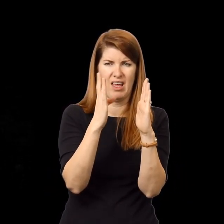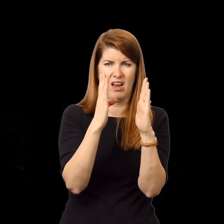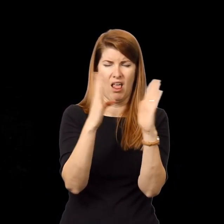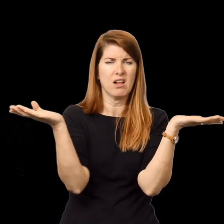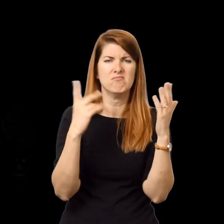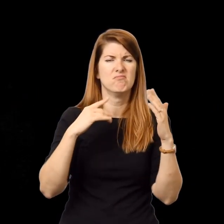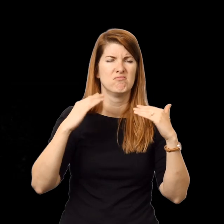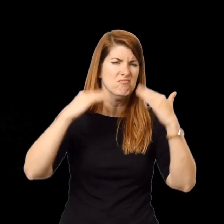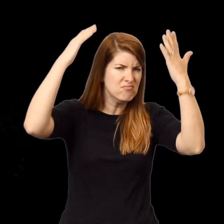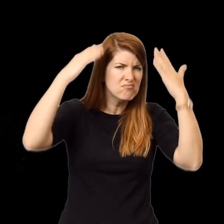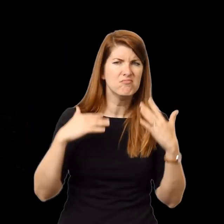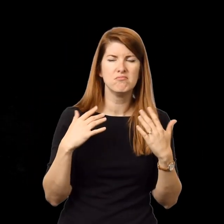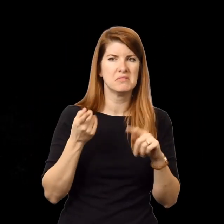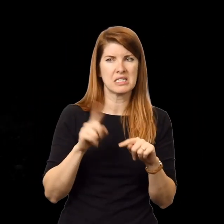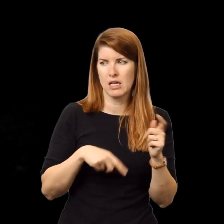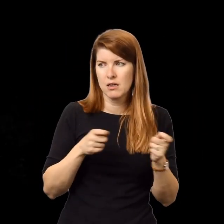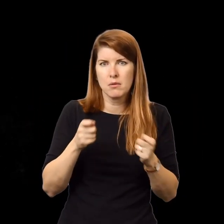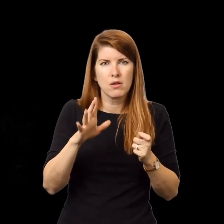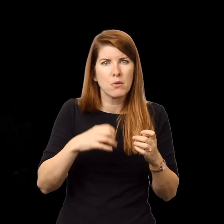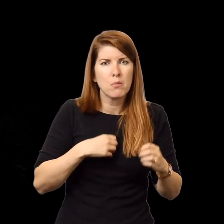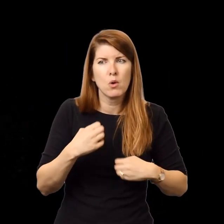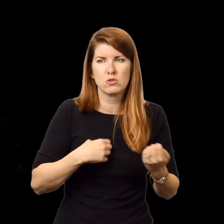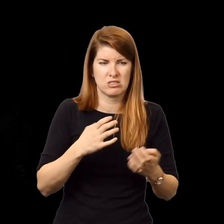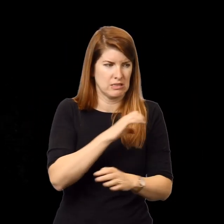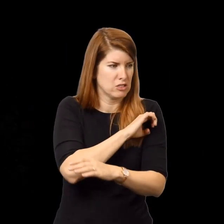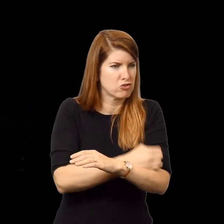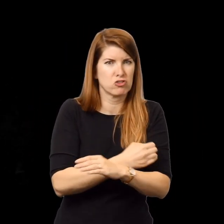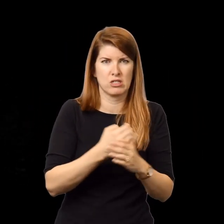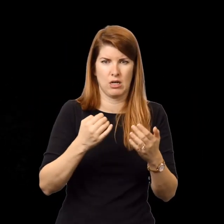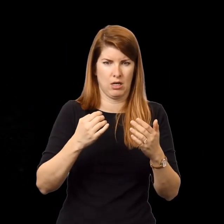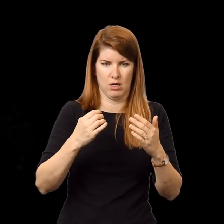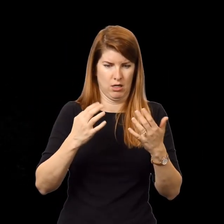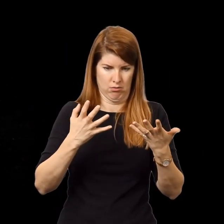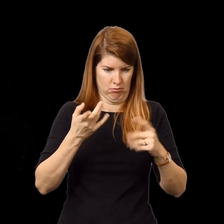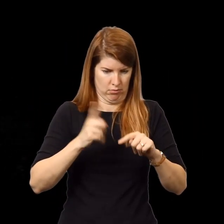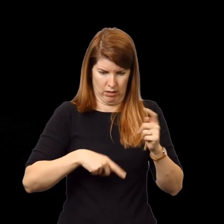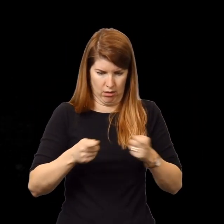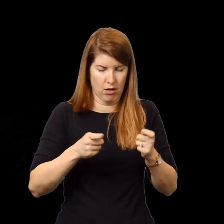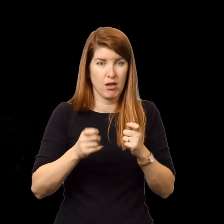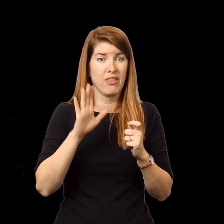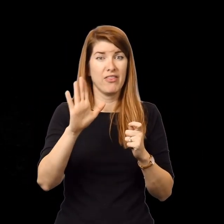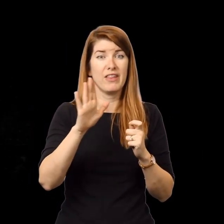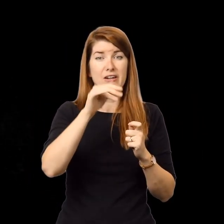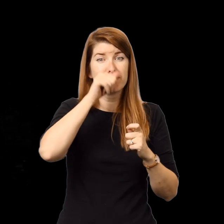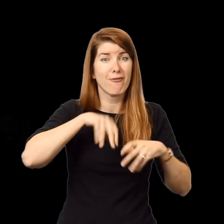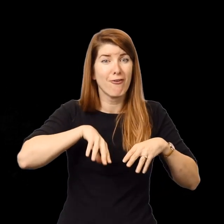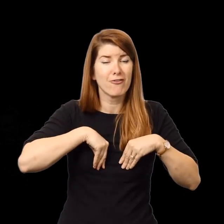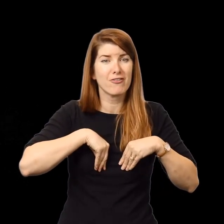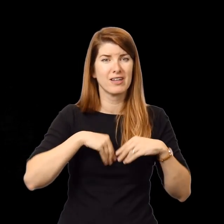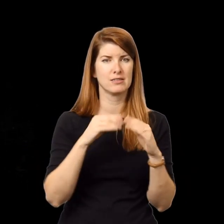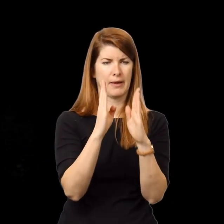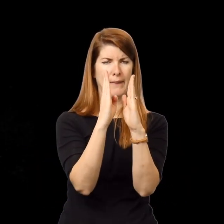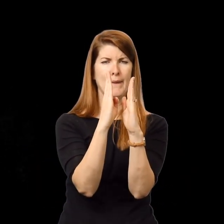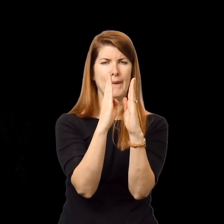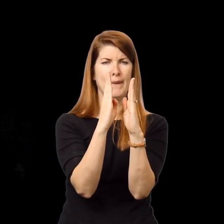and there's no one to help them mediate that or manage all those emotions and all that energy. But what happens is their window of tolerance.